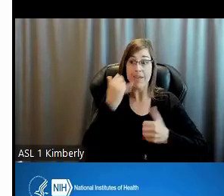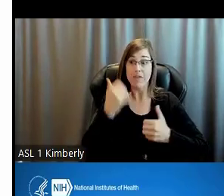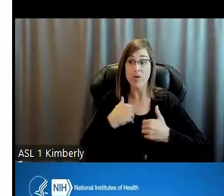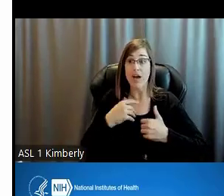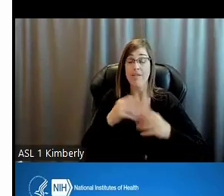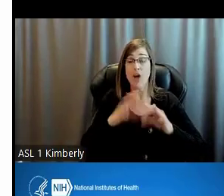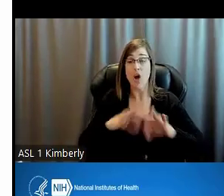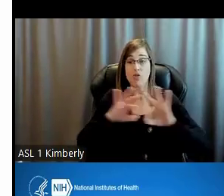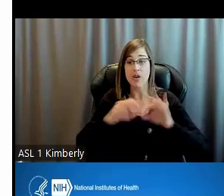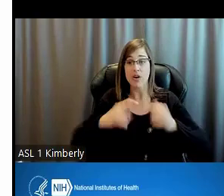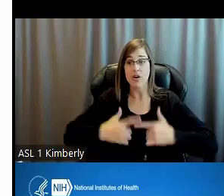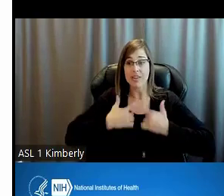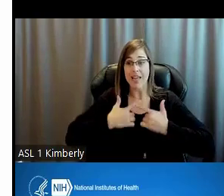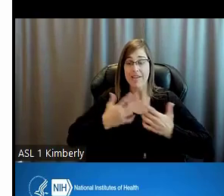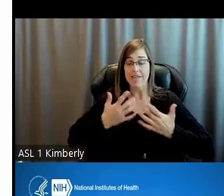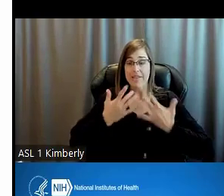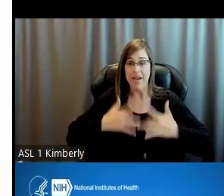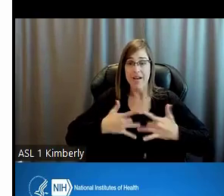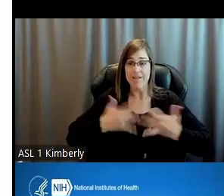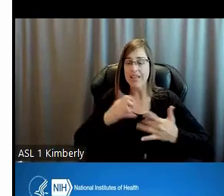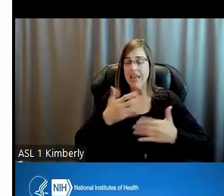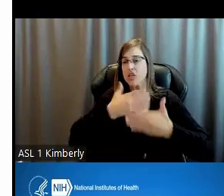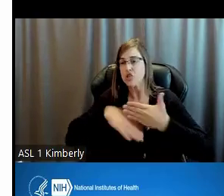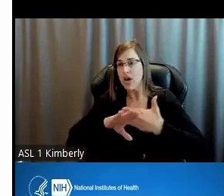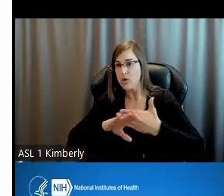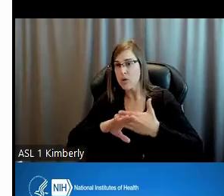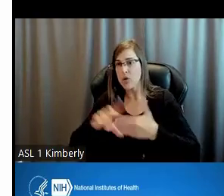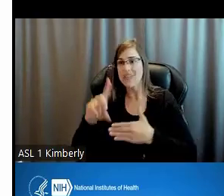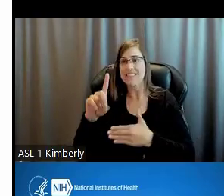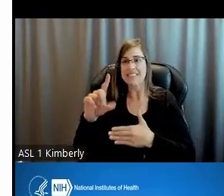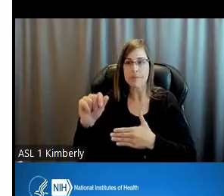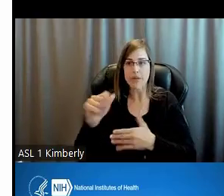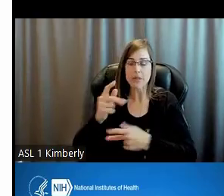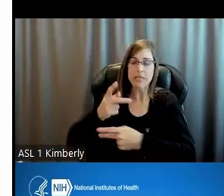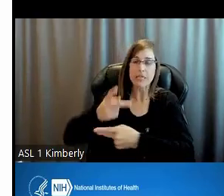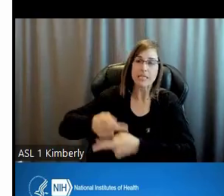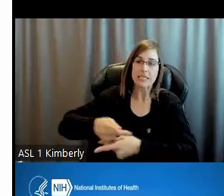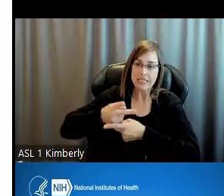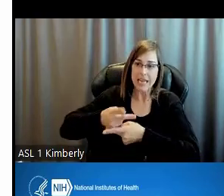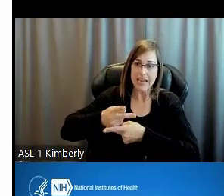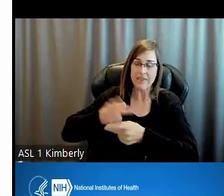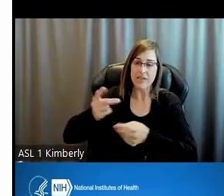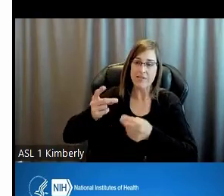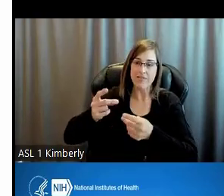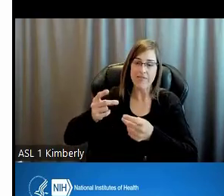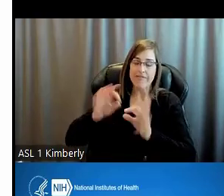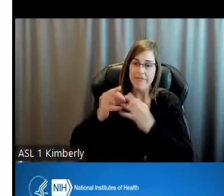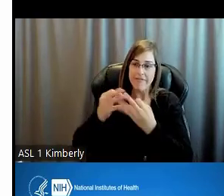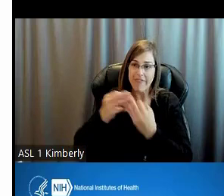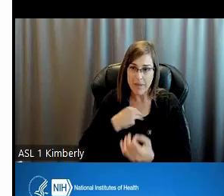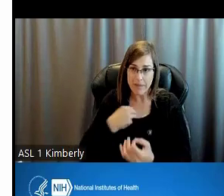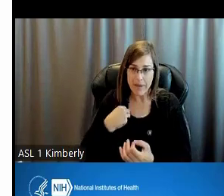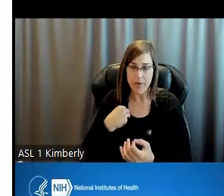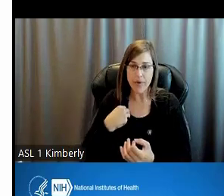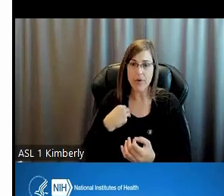like childbirth, like a disability, taking care of an immediate family member with an illness,